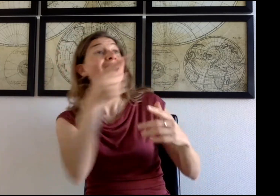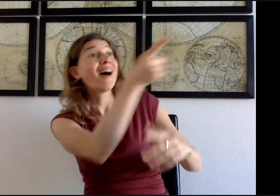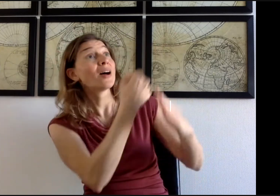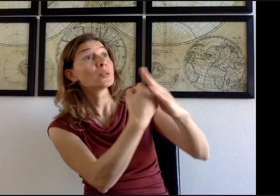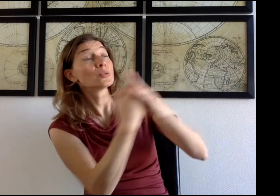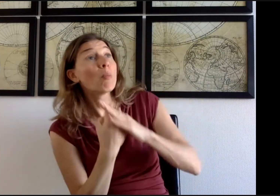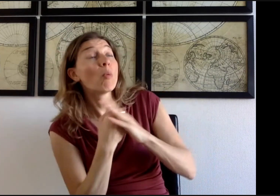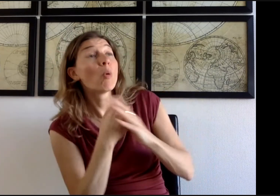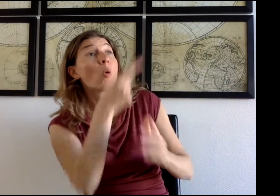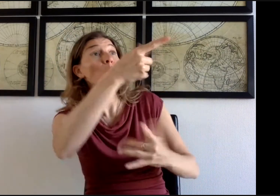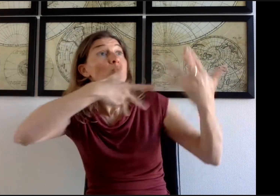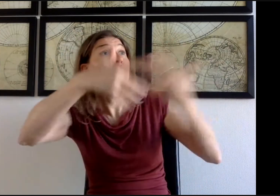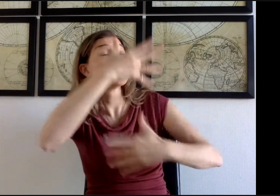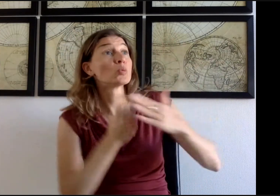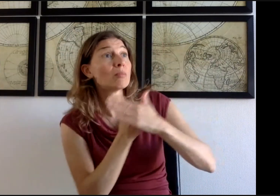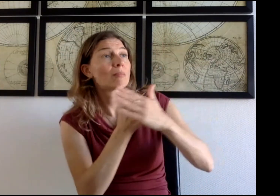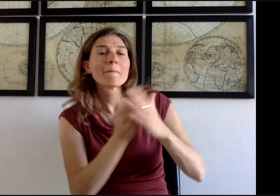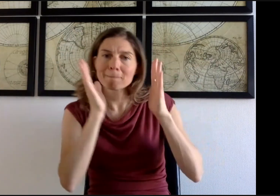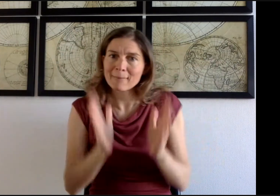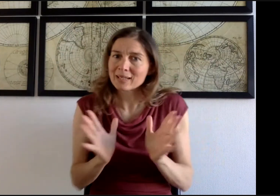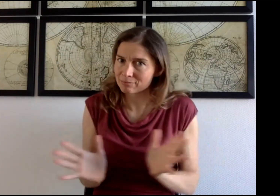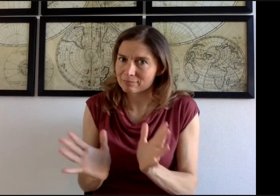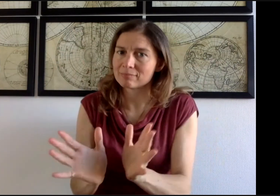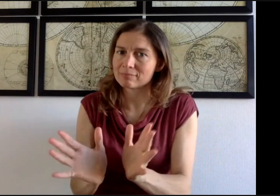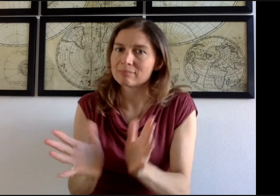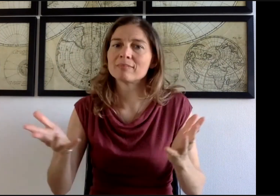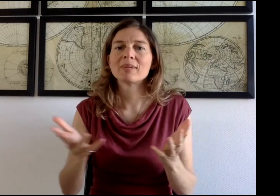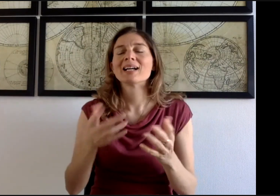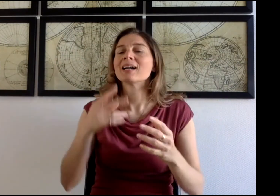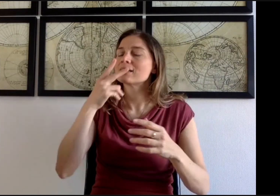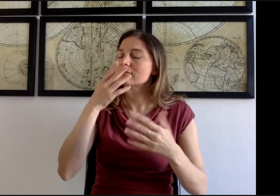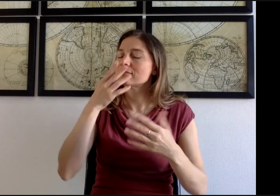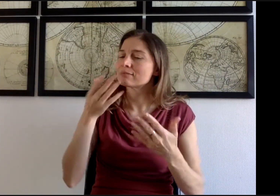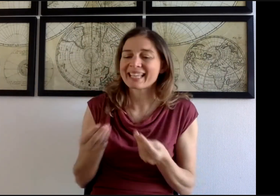This means measures allowing for flexible service provision,